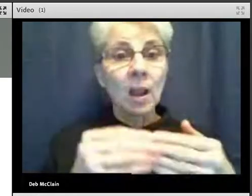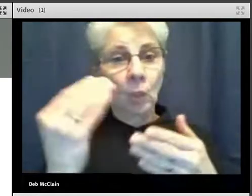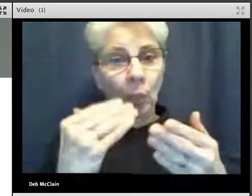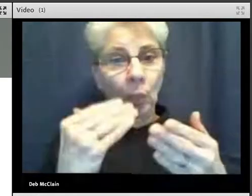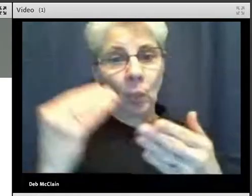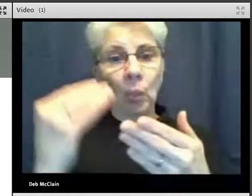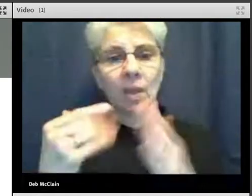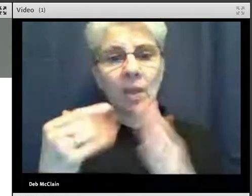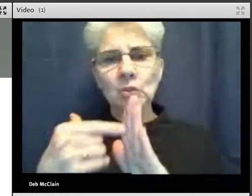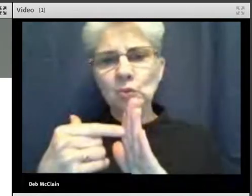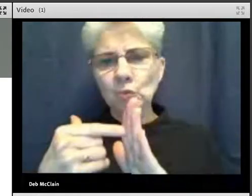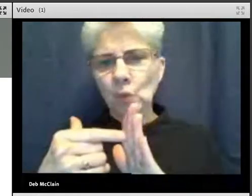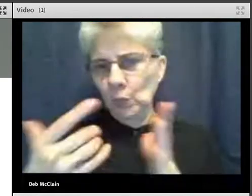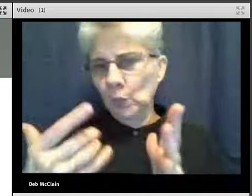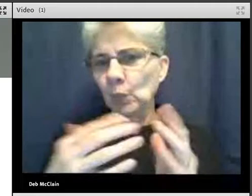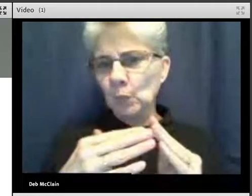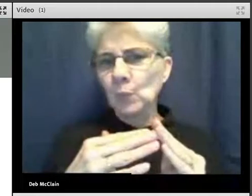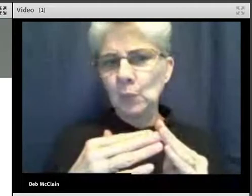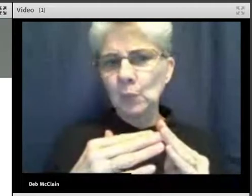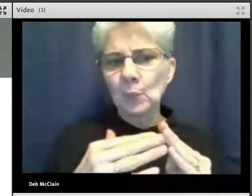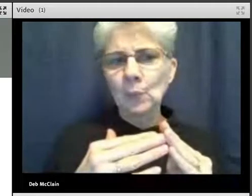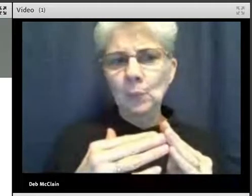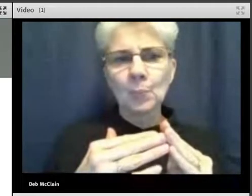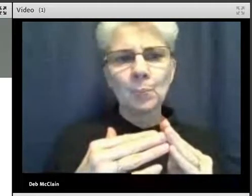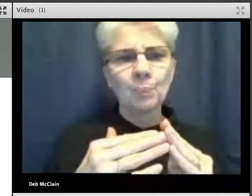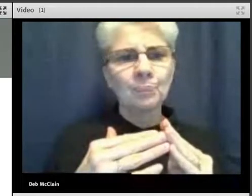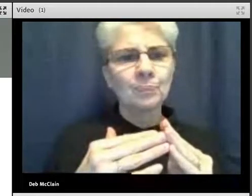and it will take you through here and it will show you.